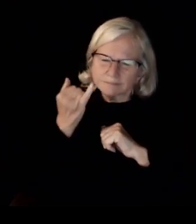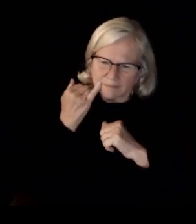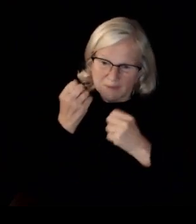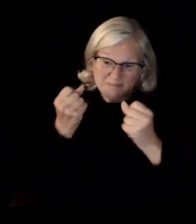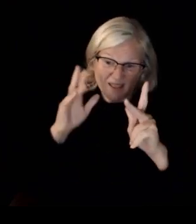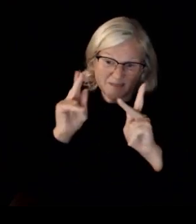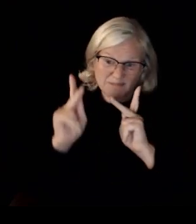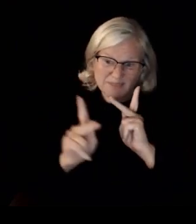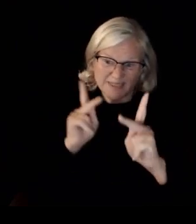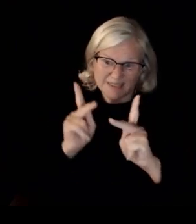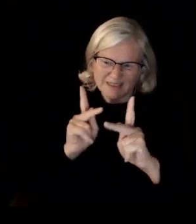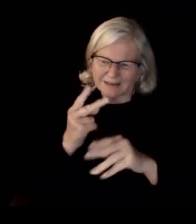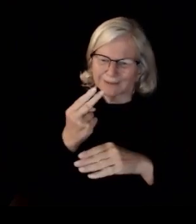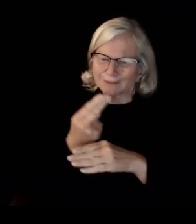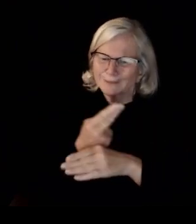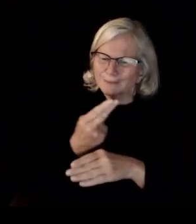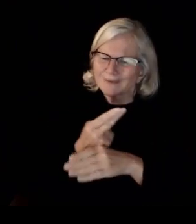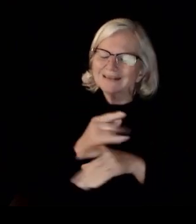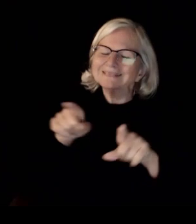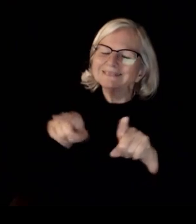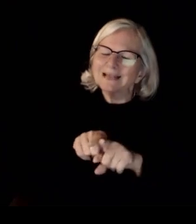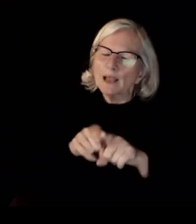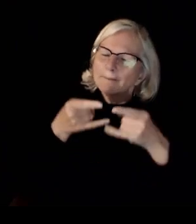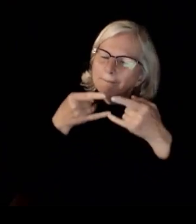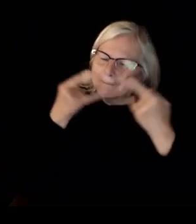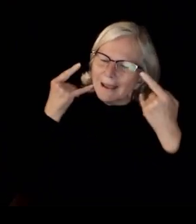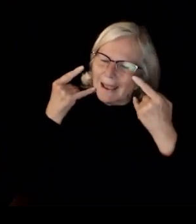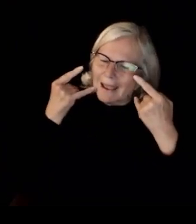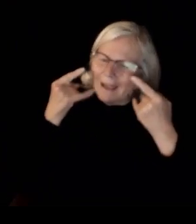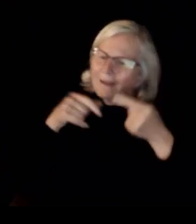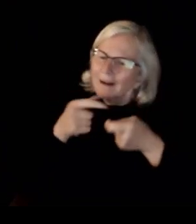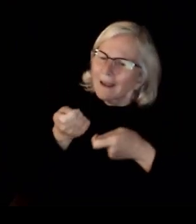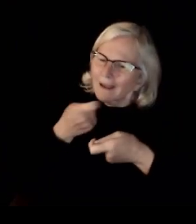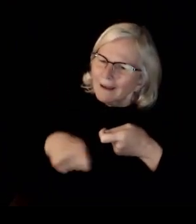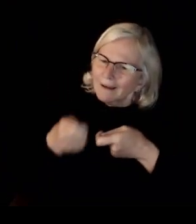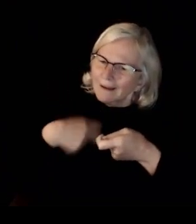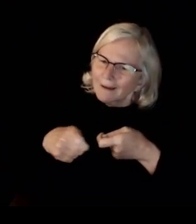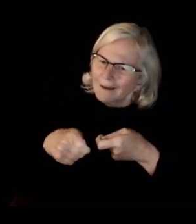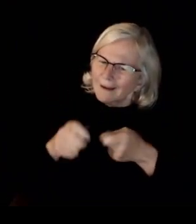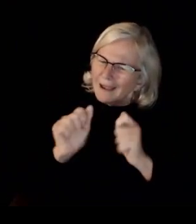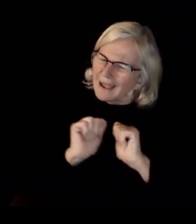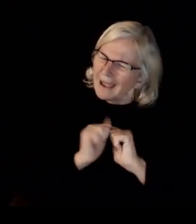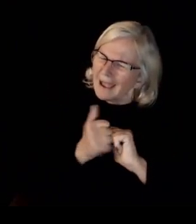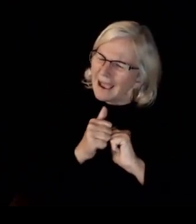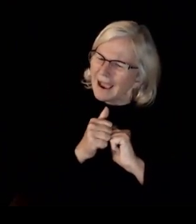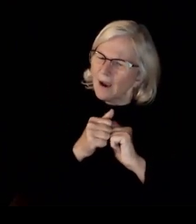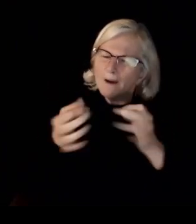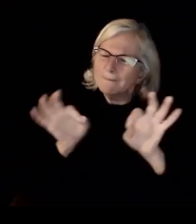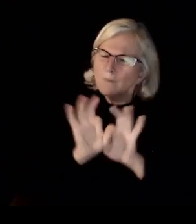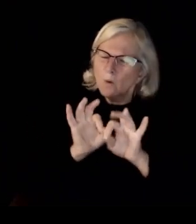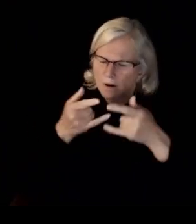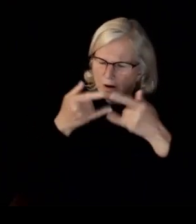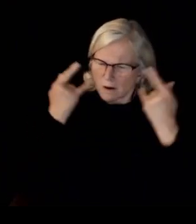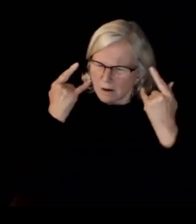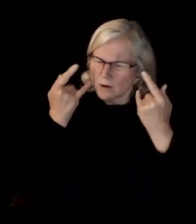unsafe? Should they be, how often should they be cleaned and with the like the blue cloth ones how do you clean those?